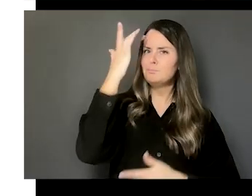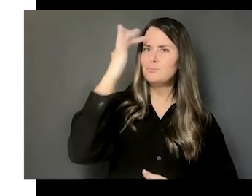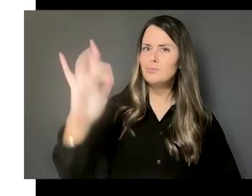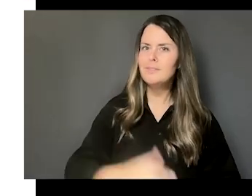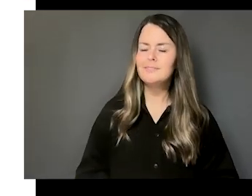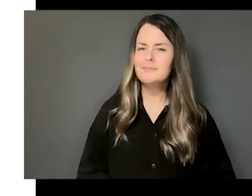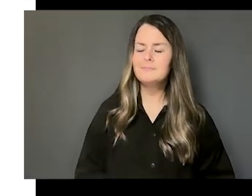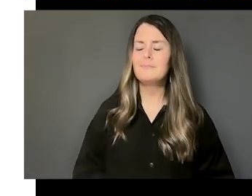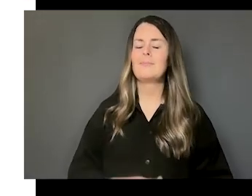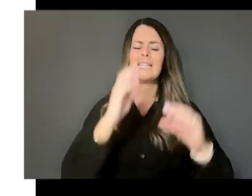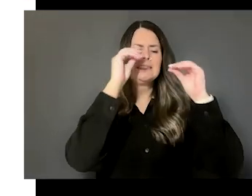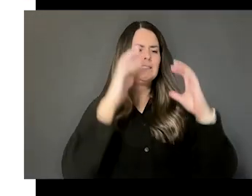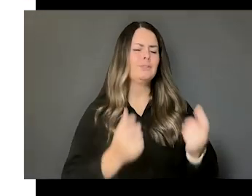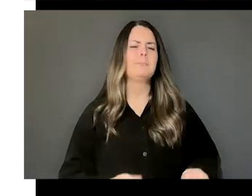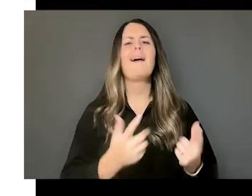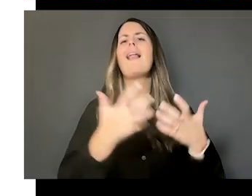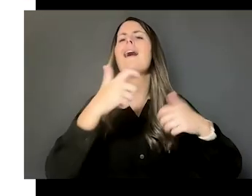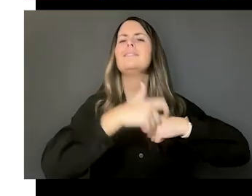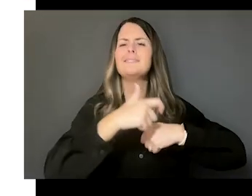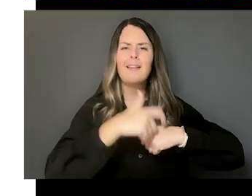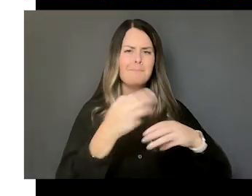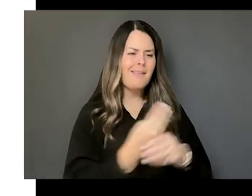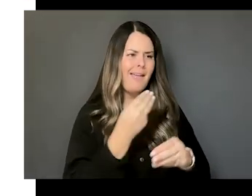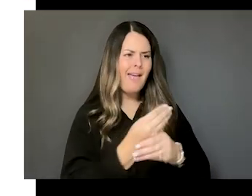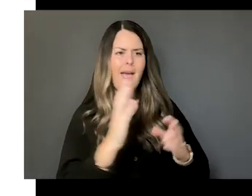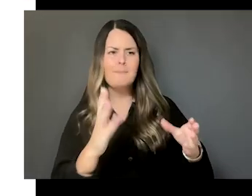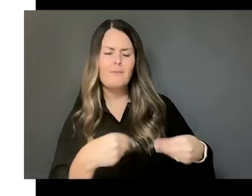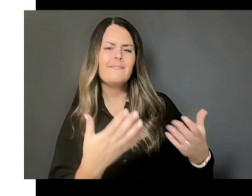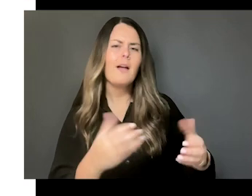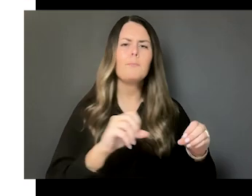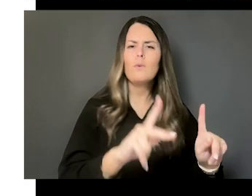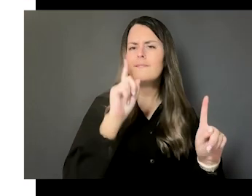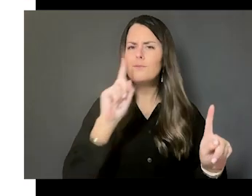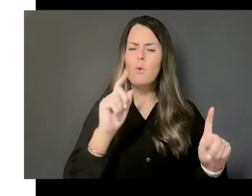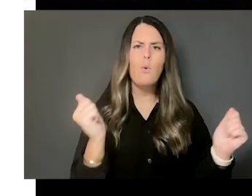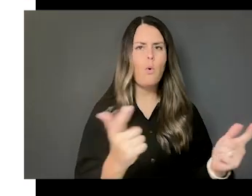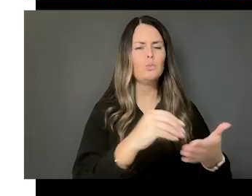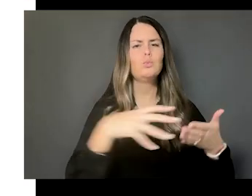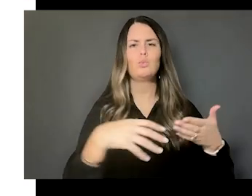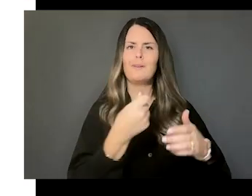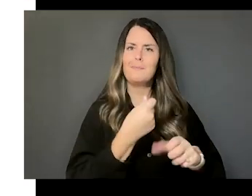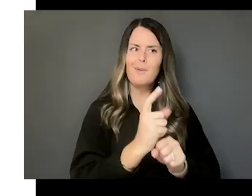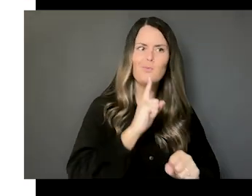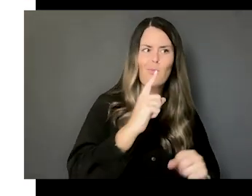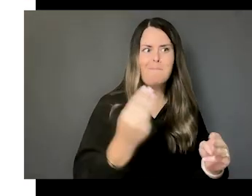Teachers spend a lot of time in math classes providing opportunities for all students to make their mathematical thinking visible,